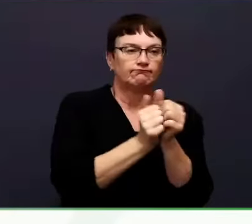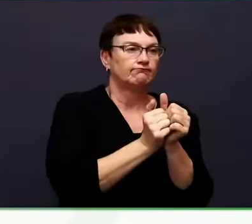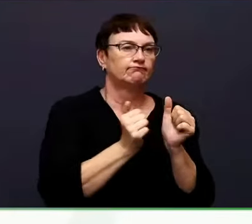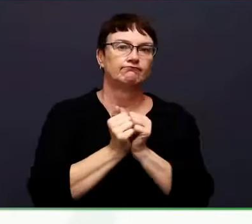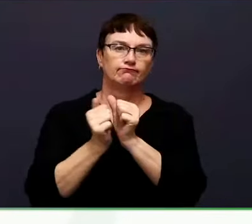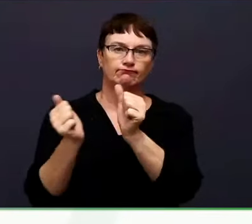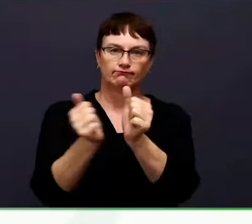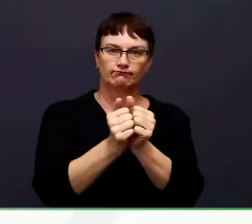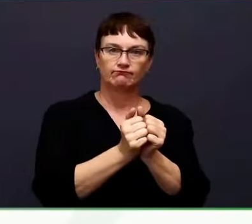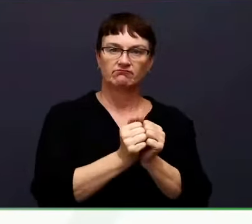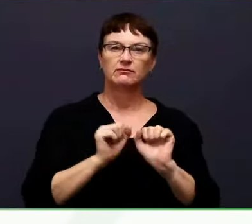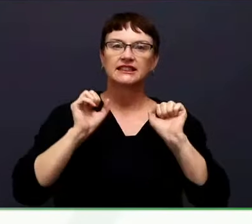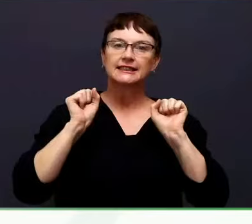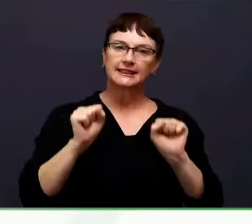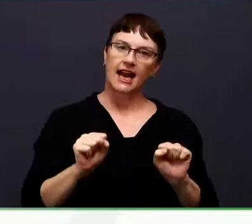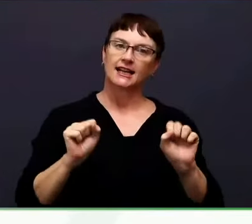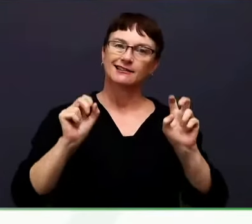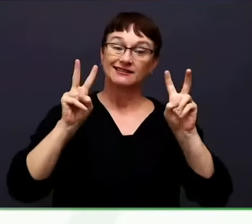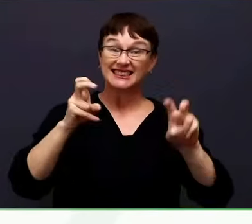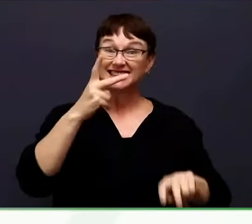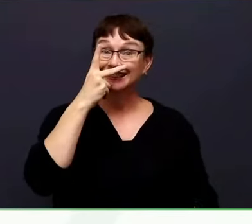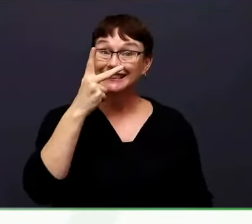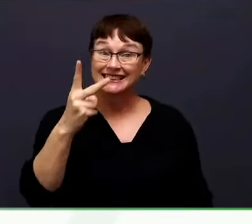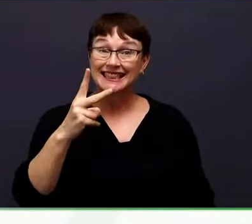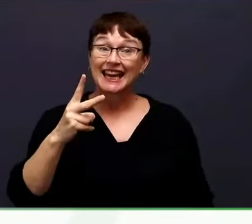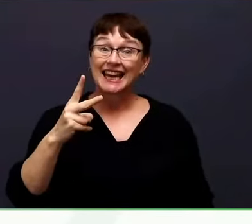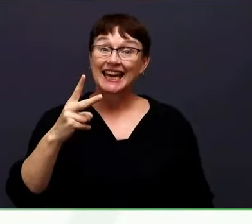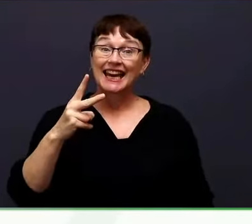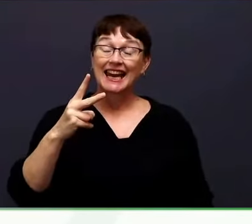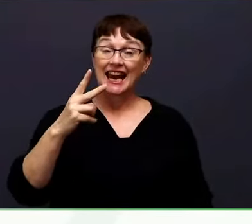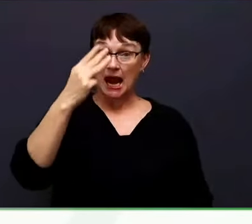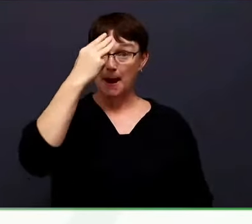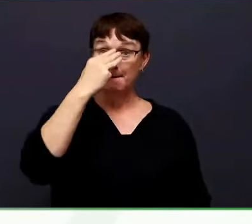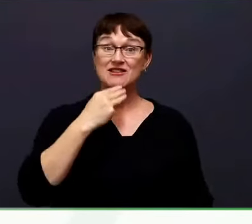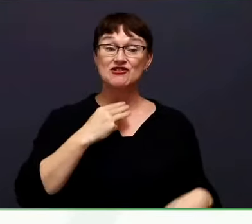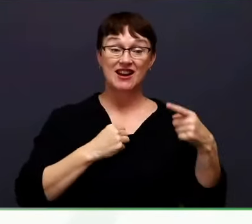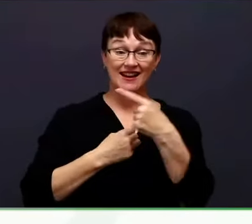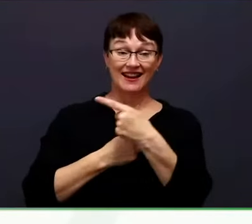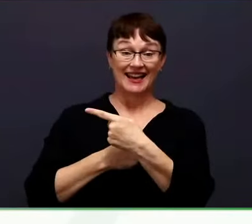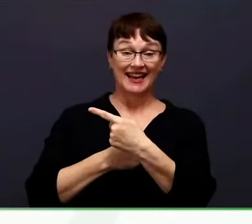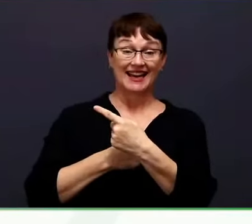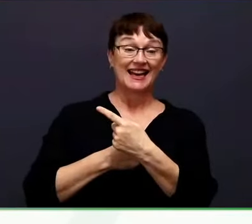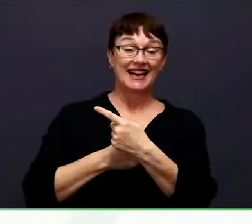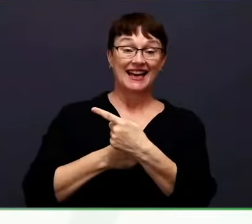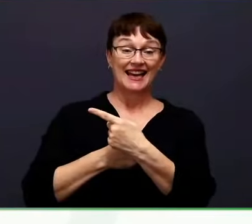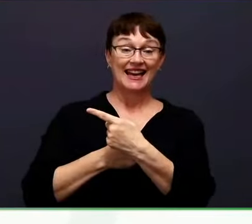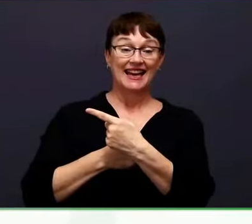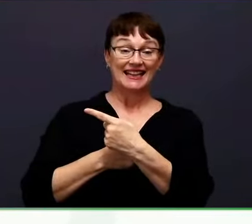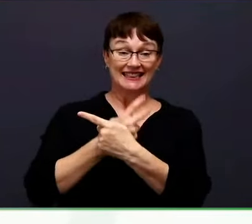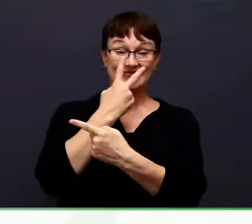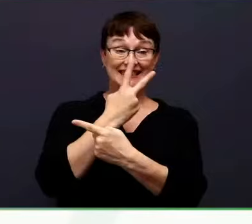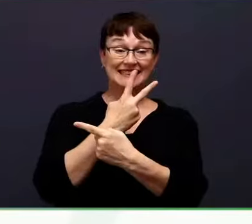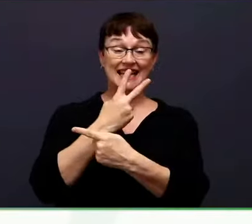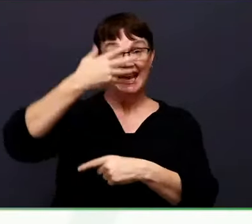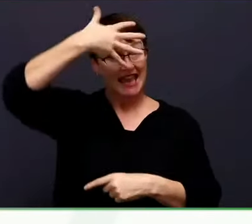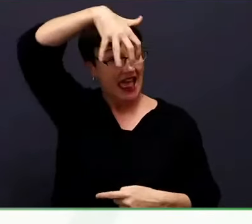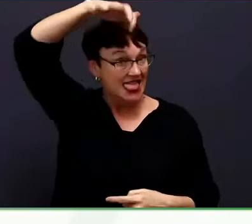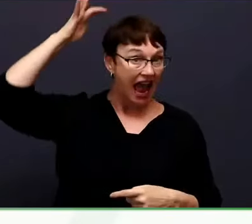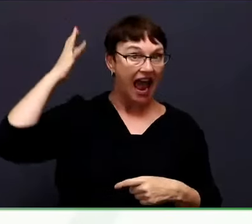And people will hear views like a lion roar.